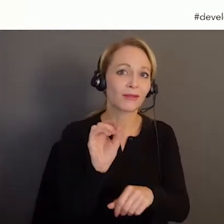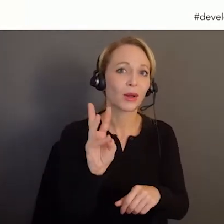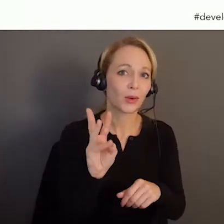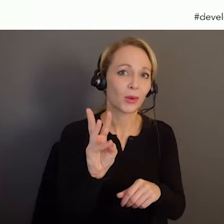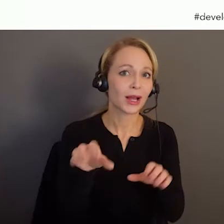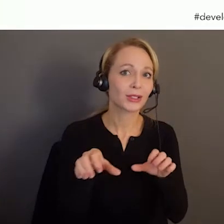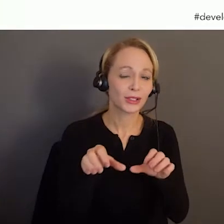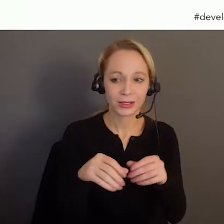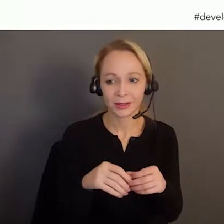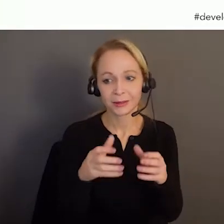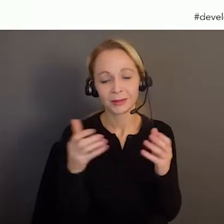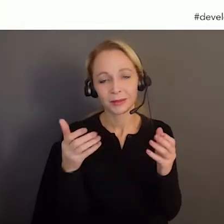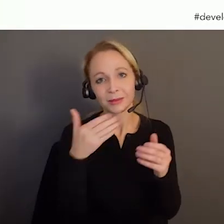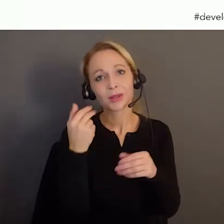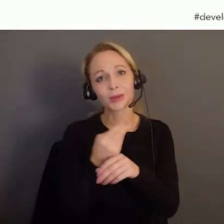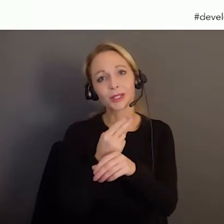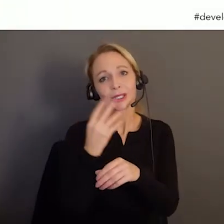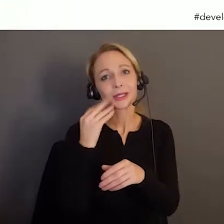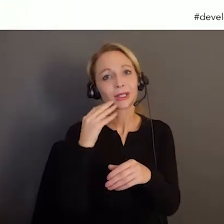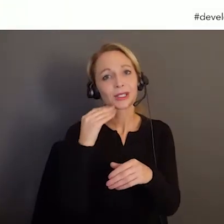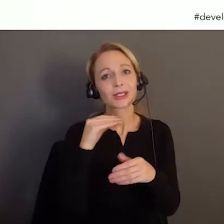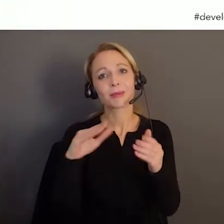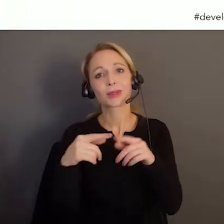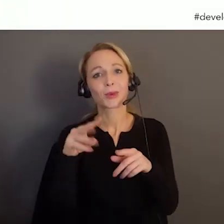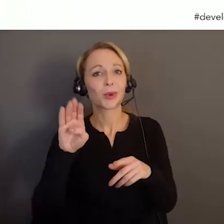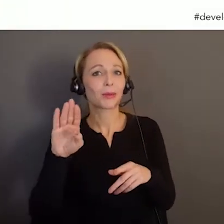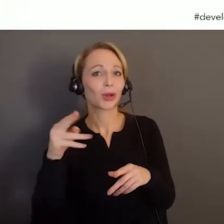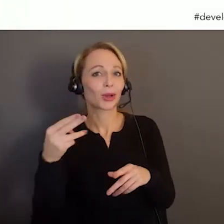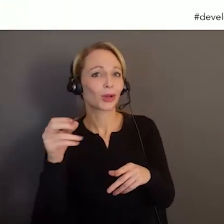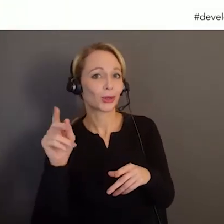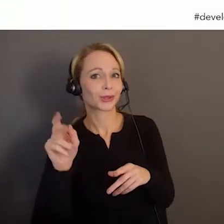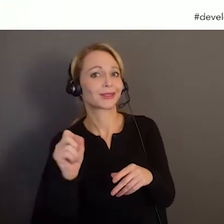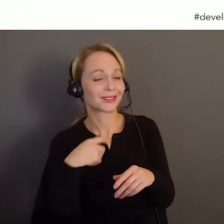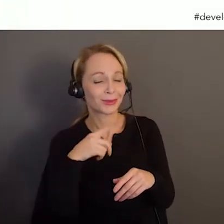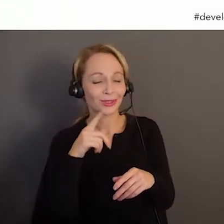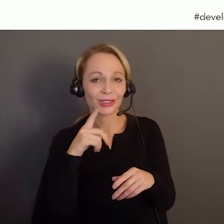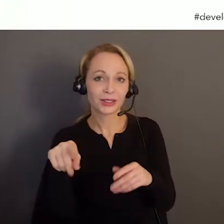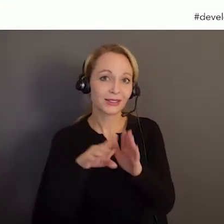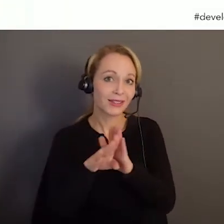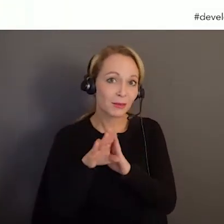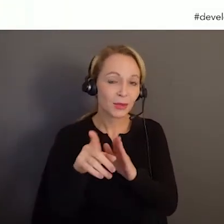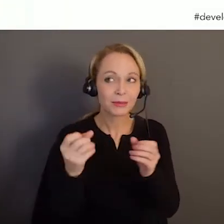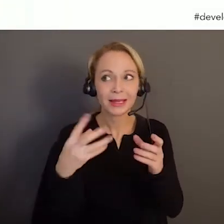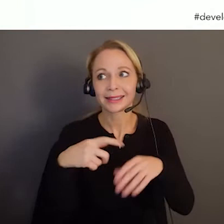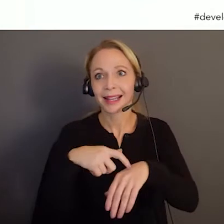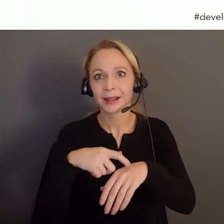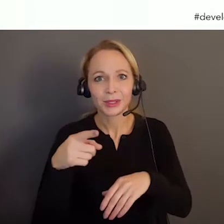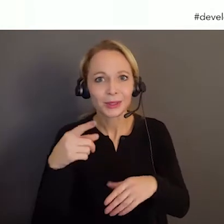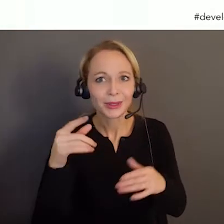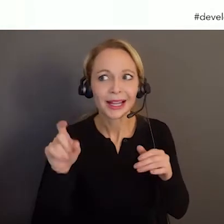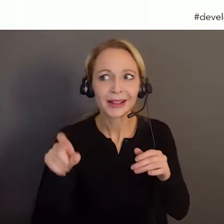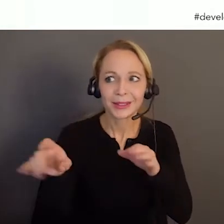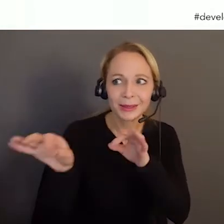AND OPPORTUNITY TO CREATE WORK ACTION AND INSTANCES TO